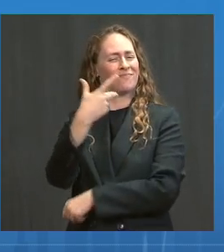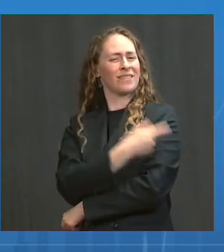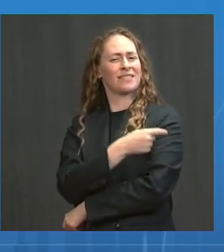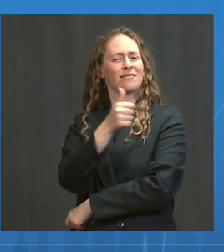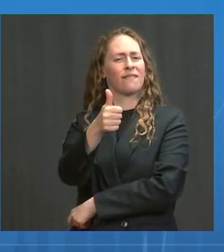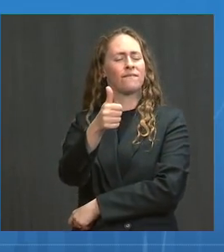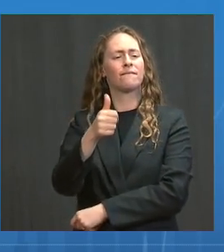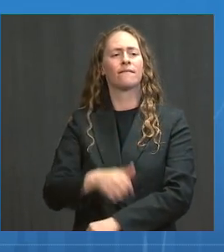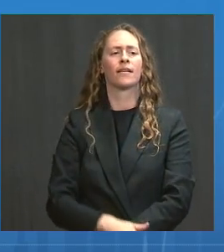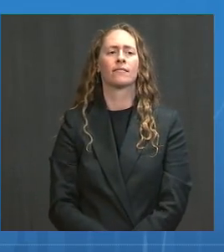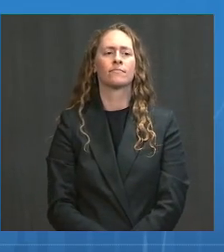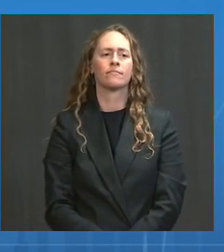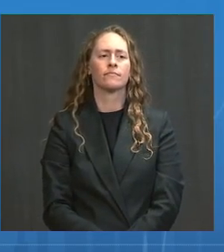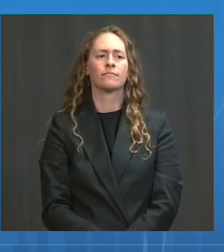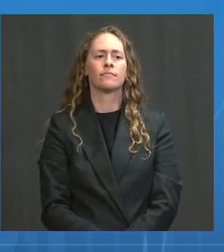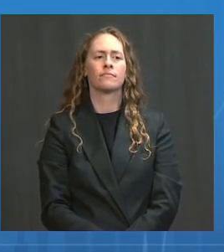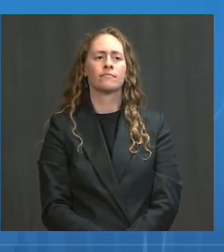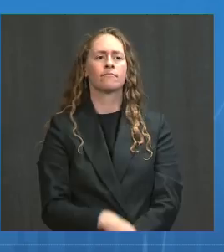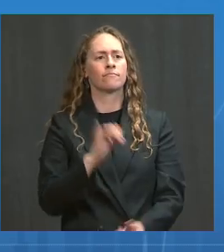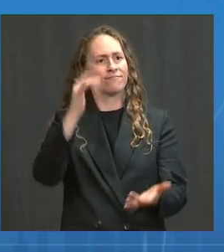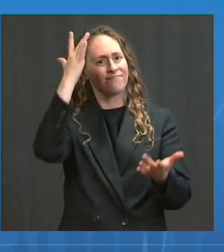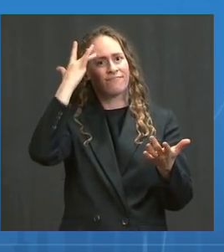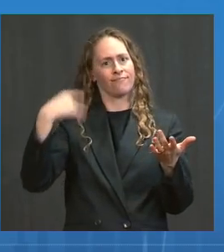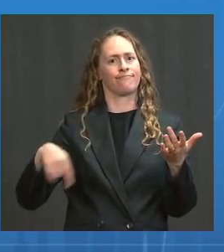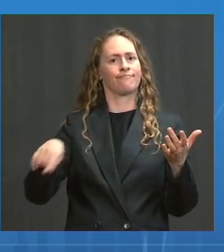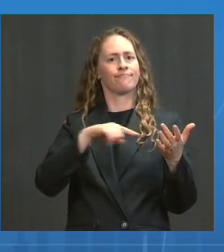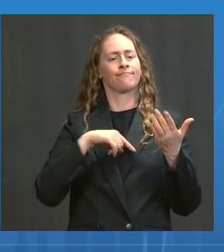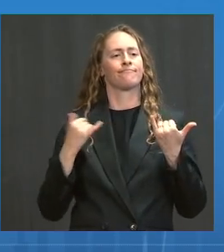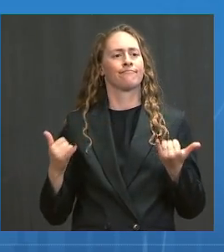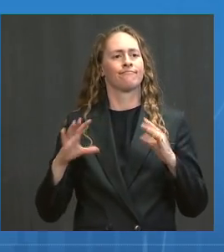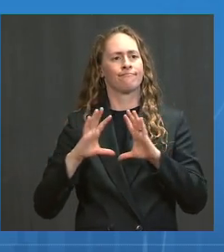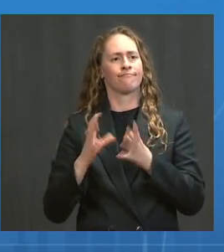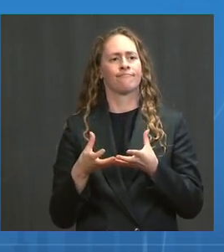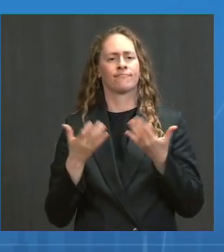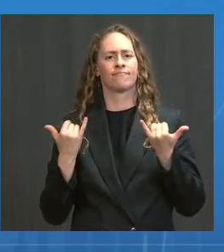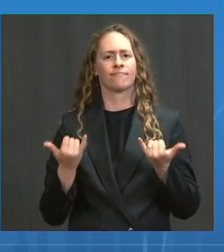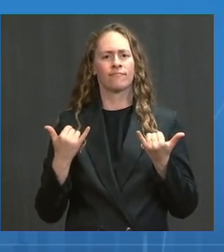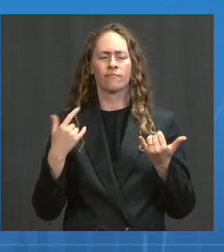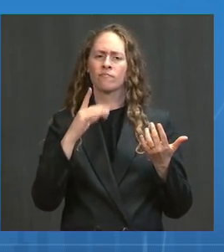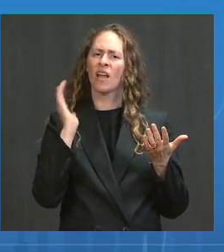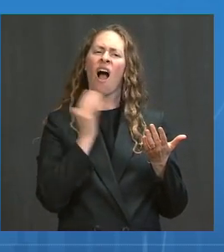That's why the COVID-19 surge response teams will focus on increasing shots in arms in communities